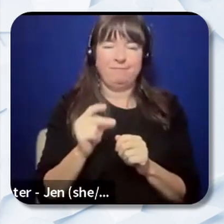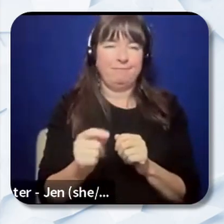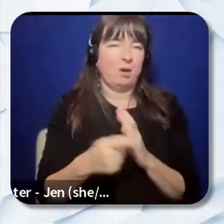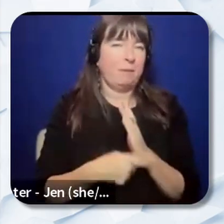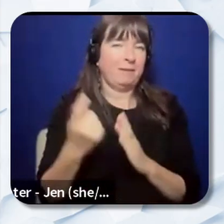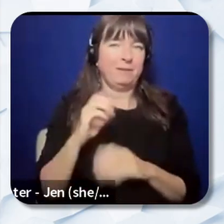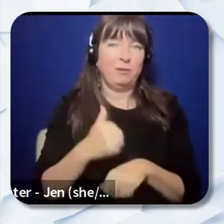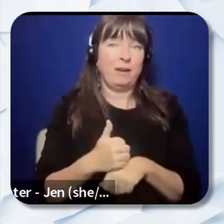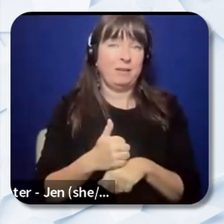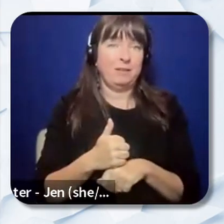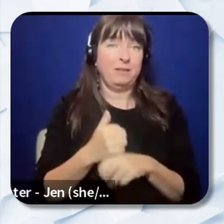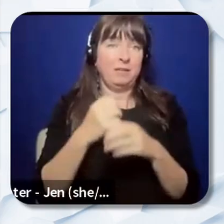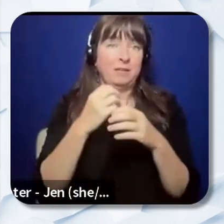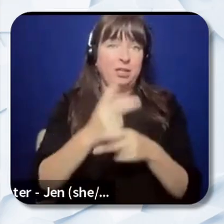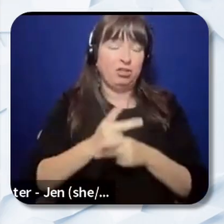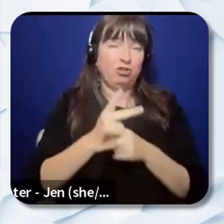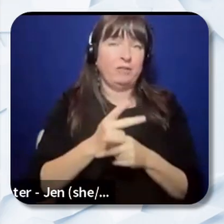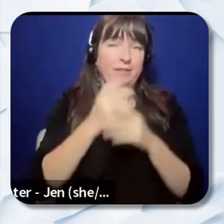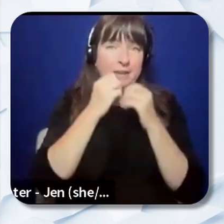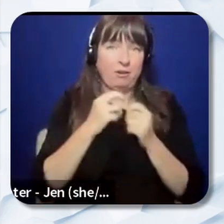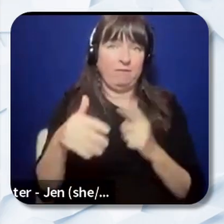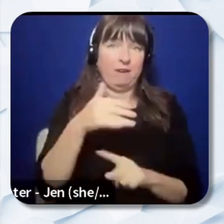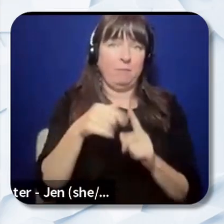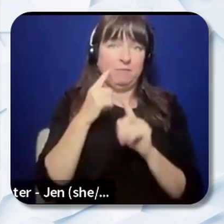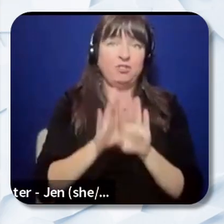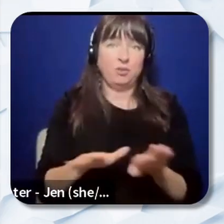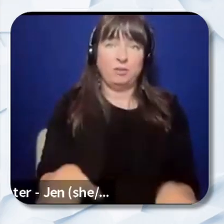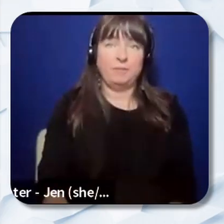caring environment for children. Jade Meihl: